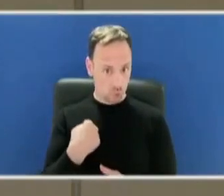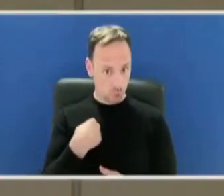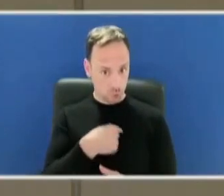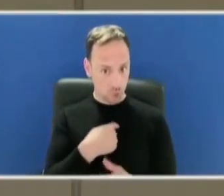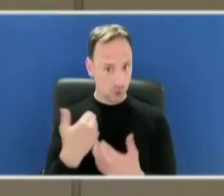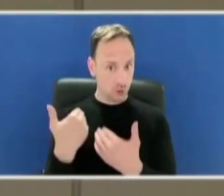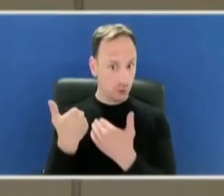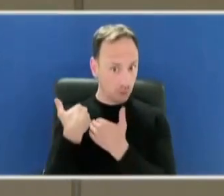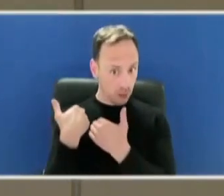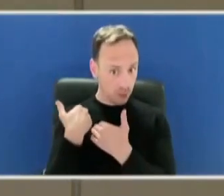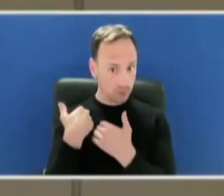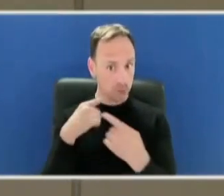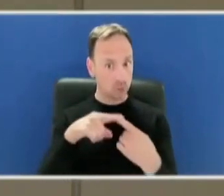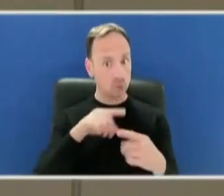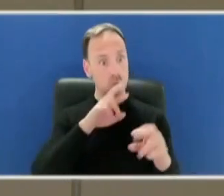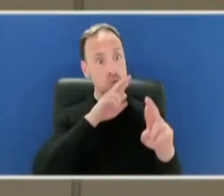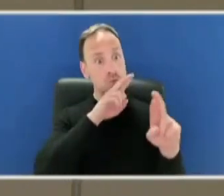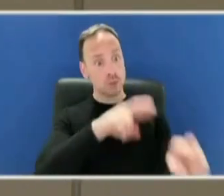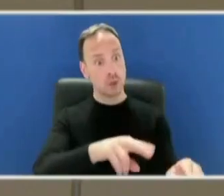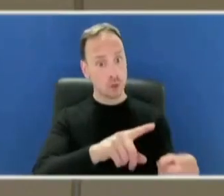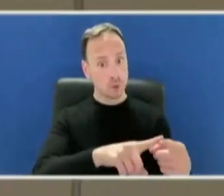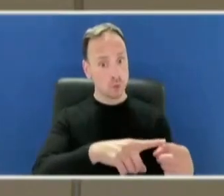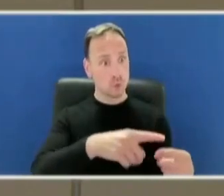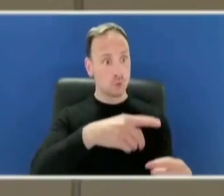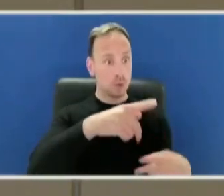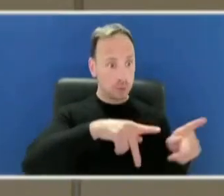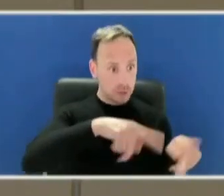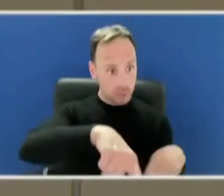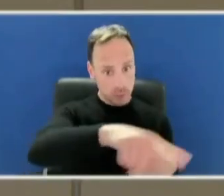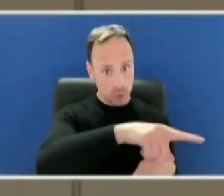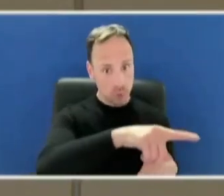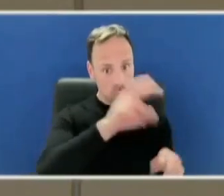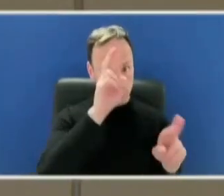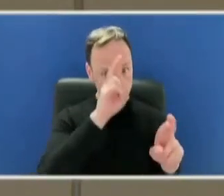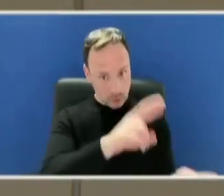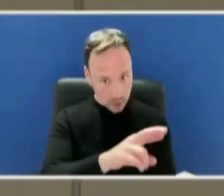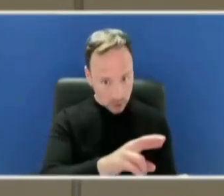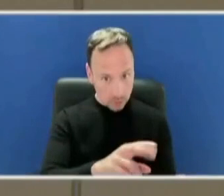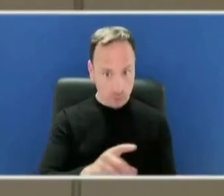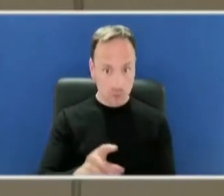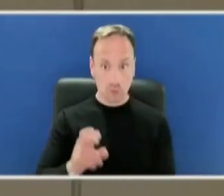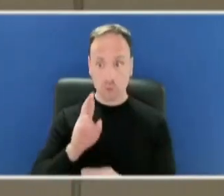respectfully we have an obligation to respond to you all respectfully